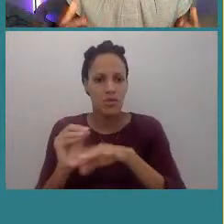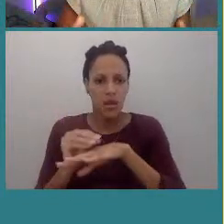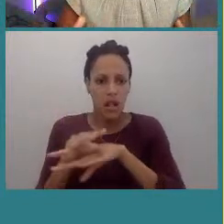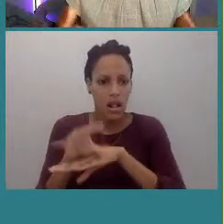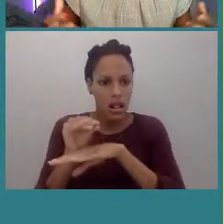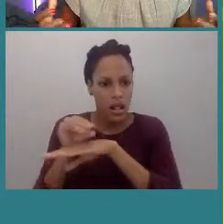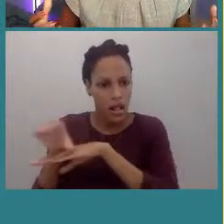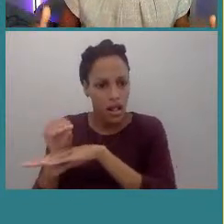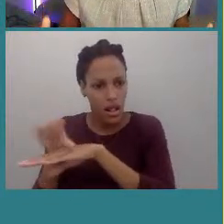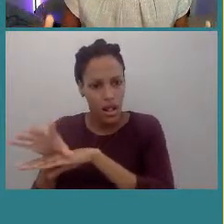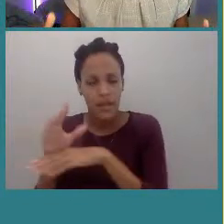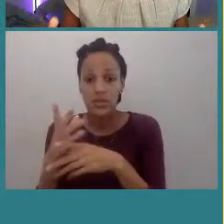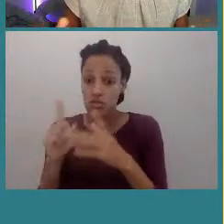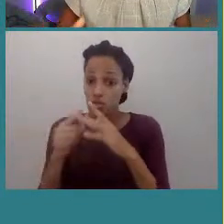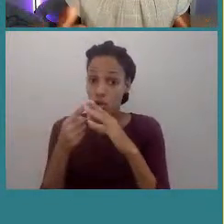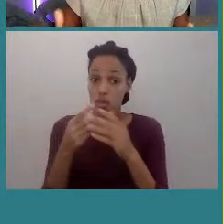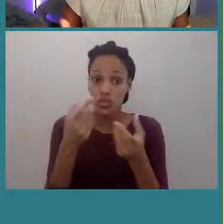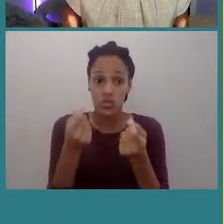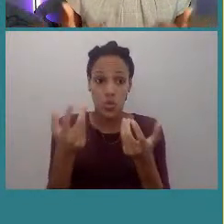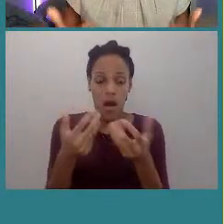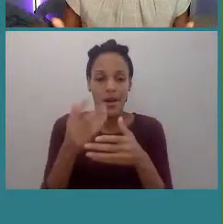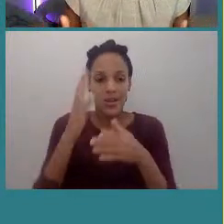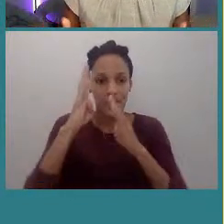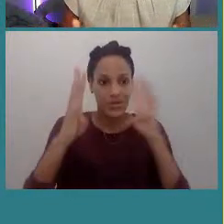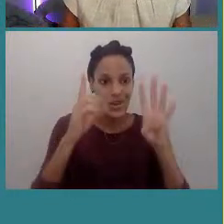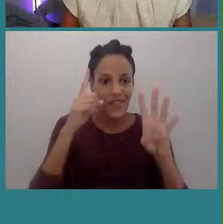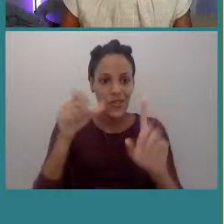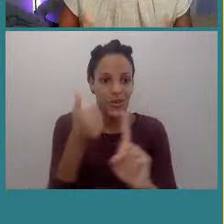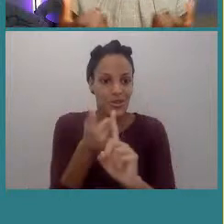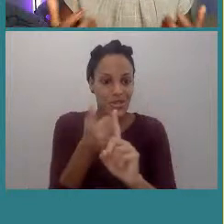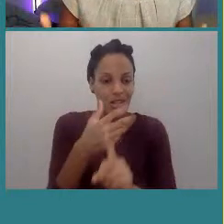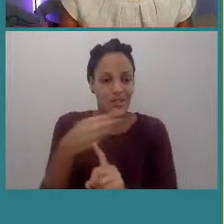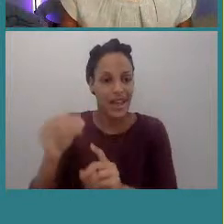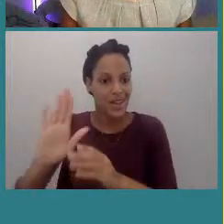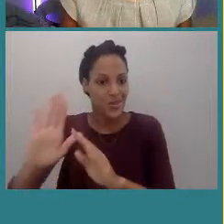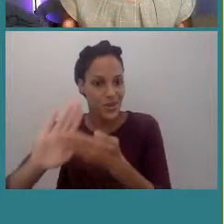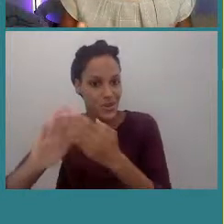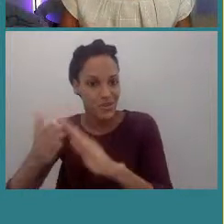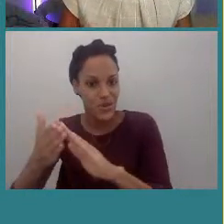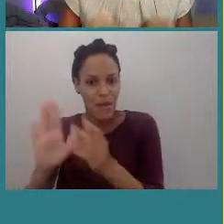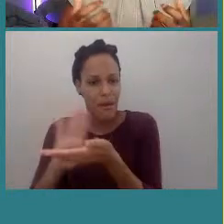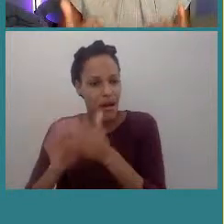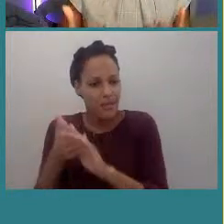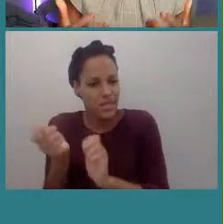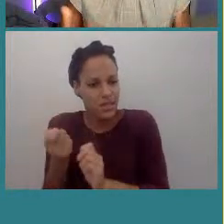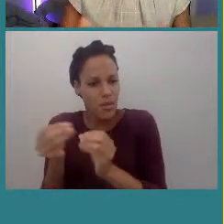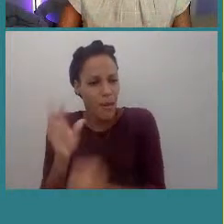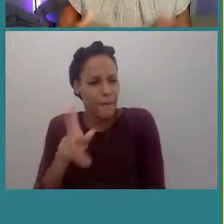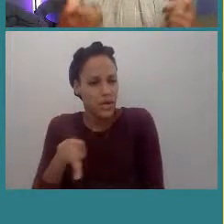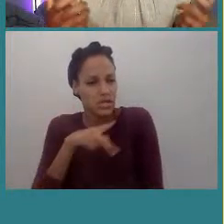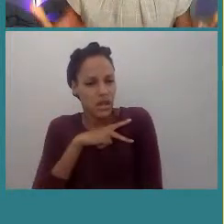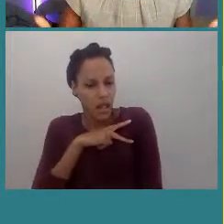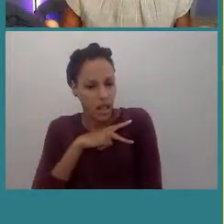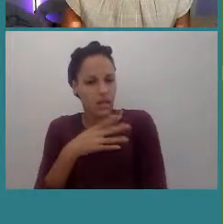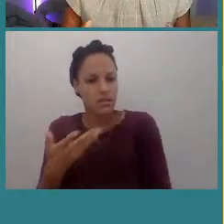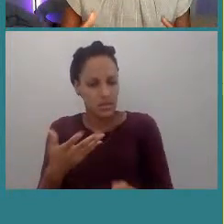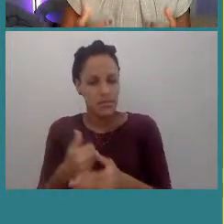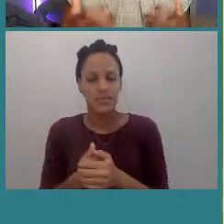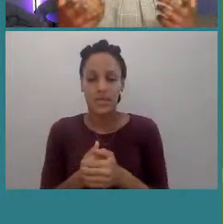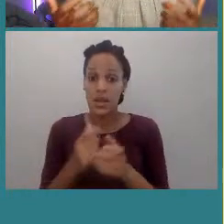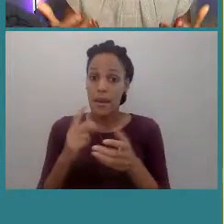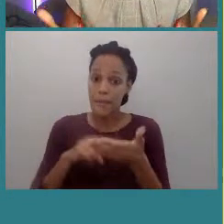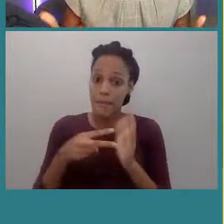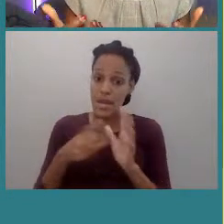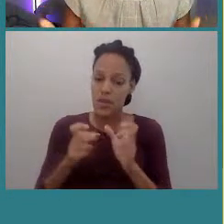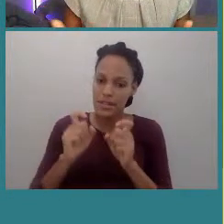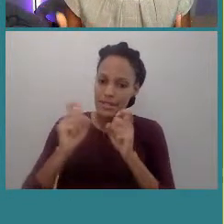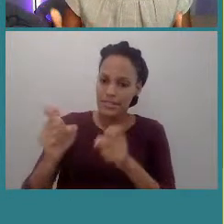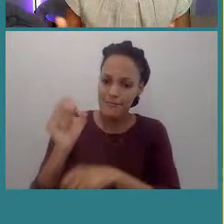for others and our community. RR tends to become (correction) our art tends to become